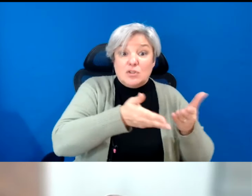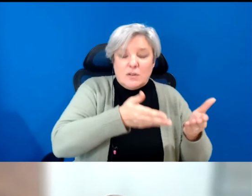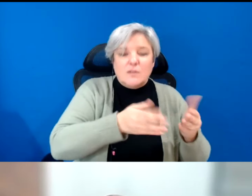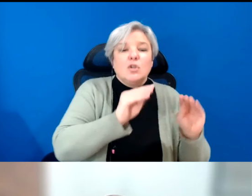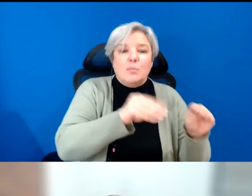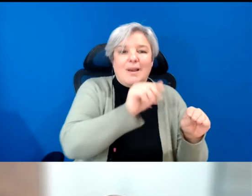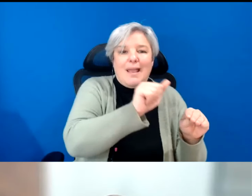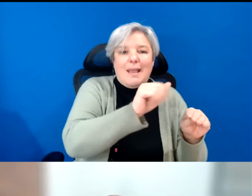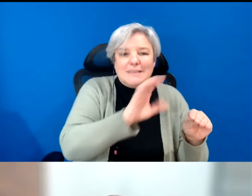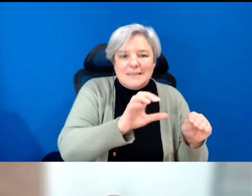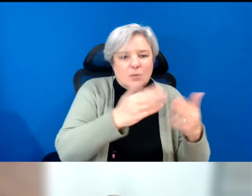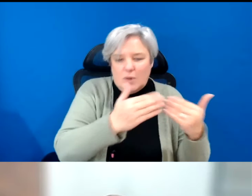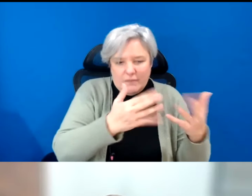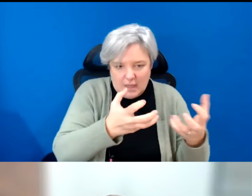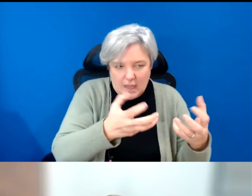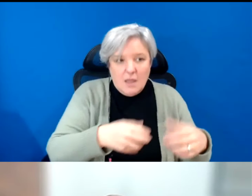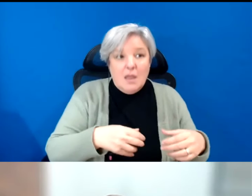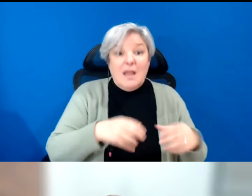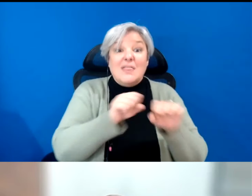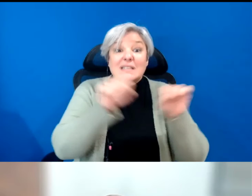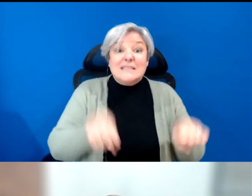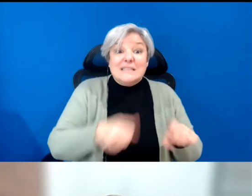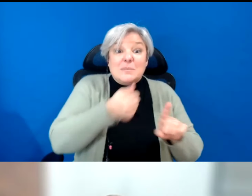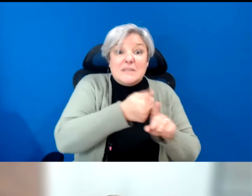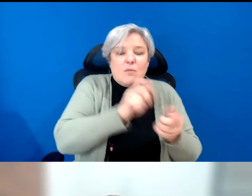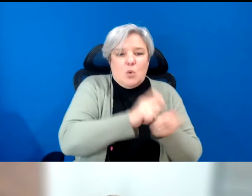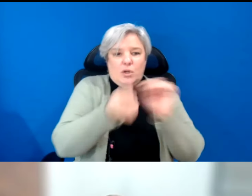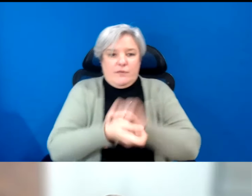whatever they got, and then the system itself will convert those to pass.